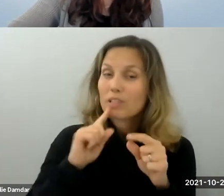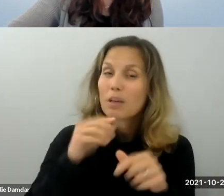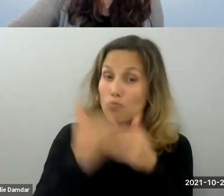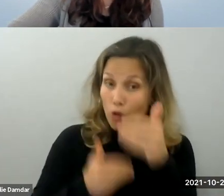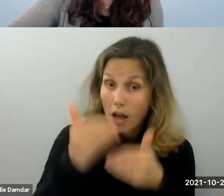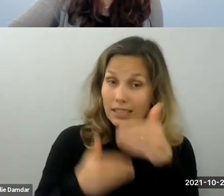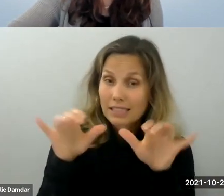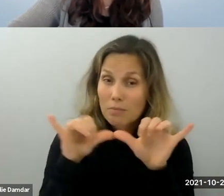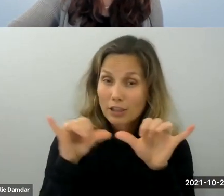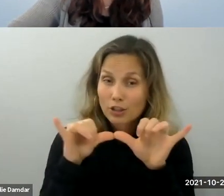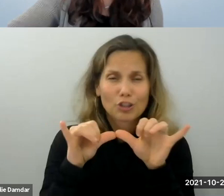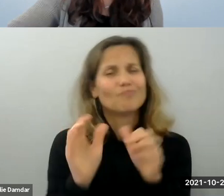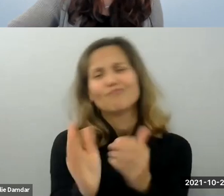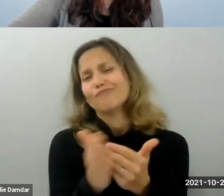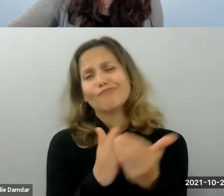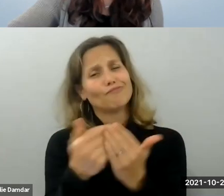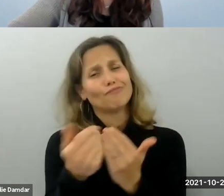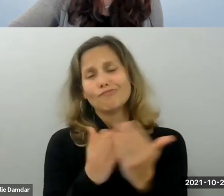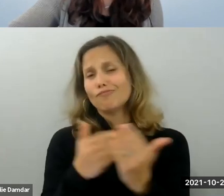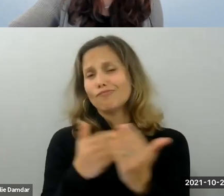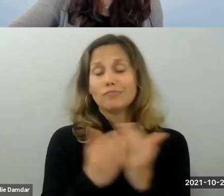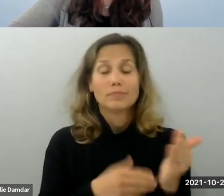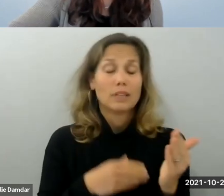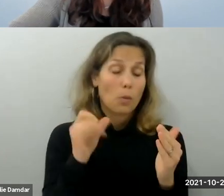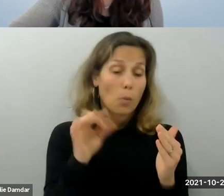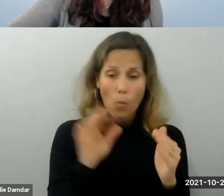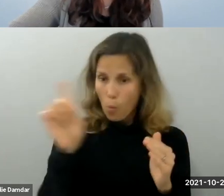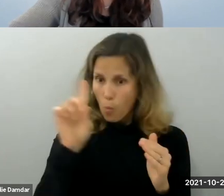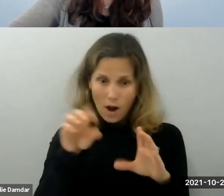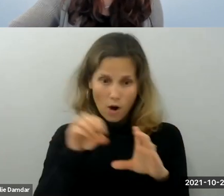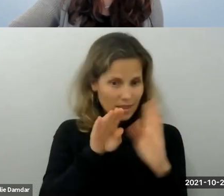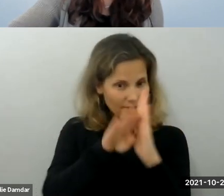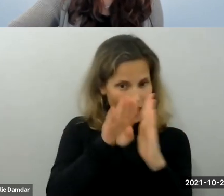Lisa Saldana (she/her/hers): It doesn't matter where in the developmental process the intervention is.